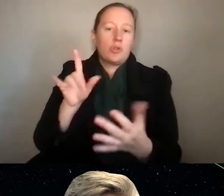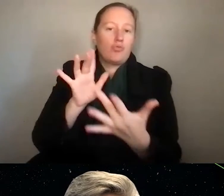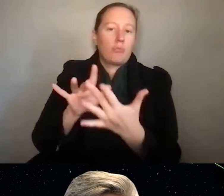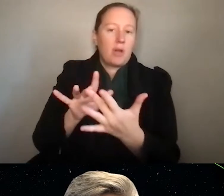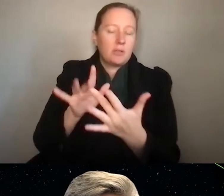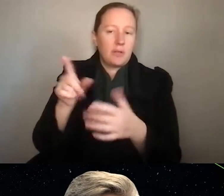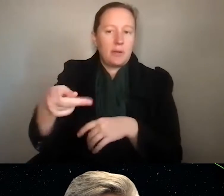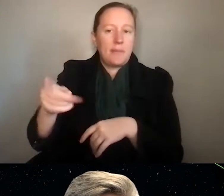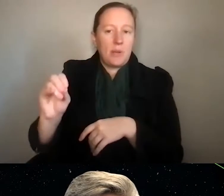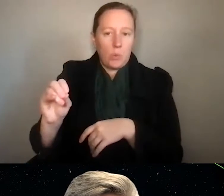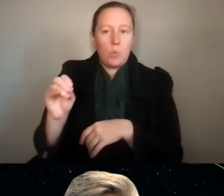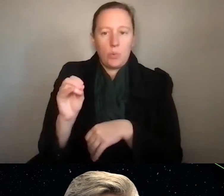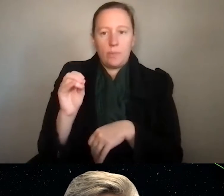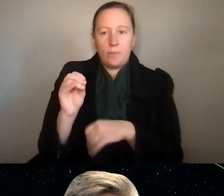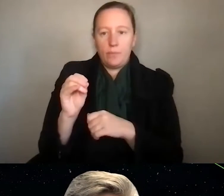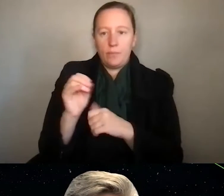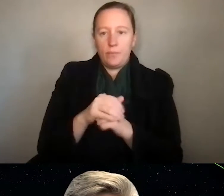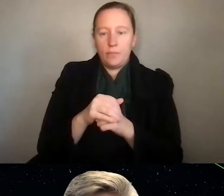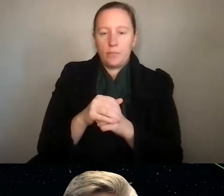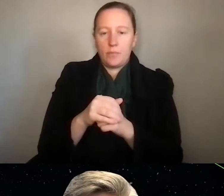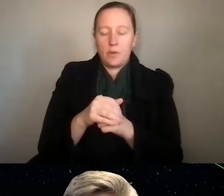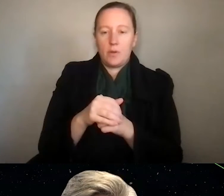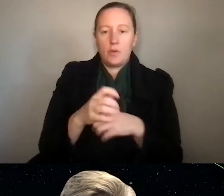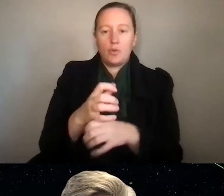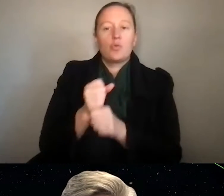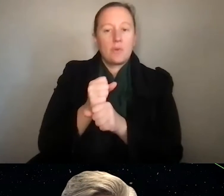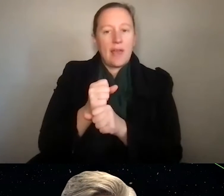the program officer to get the okay to submit it.